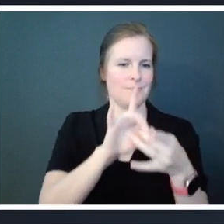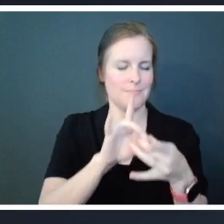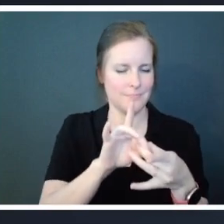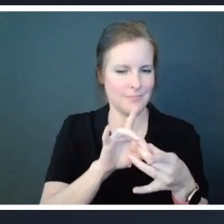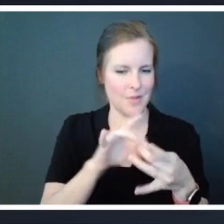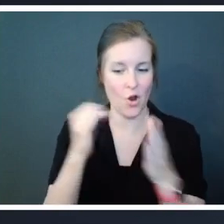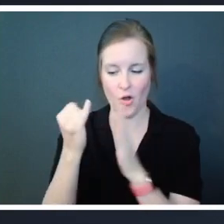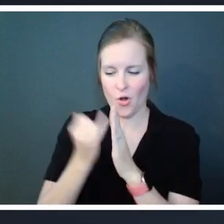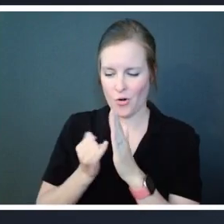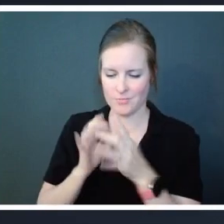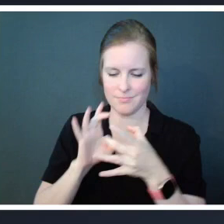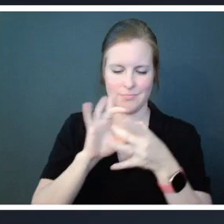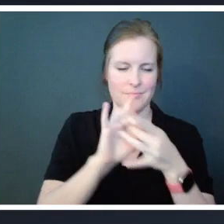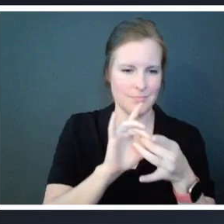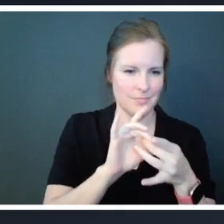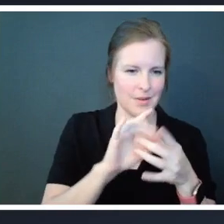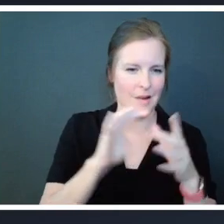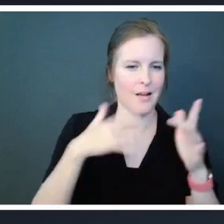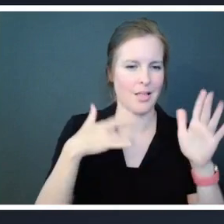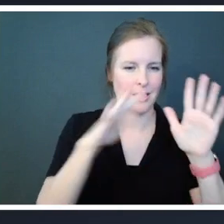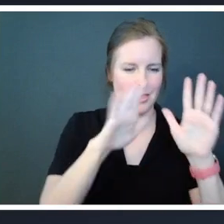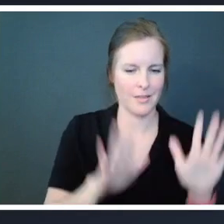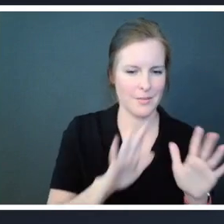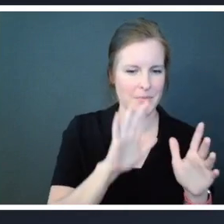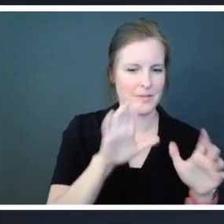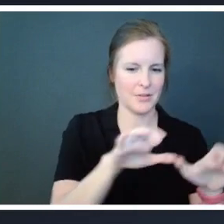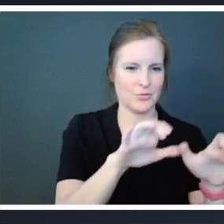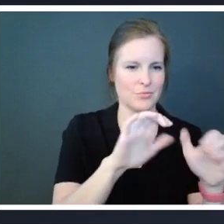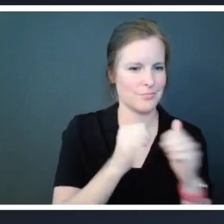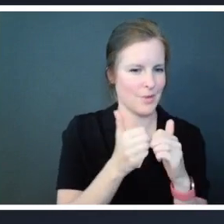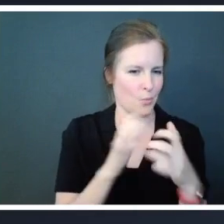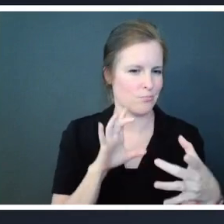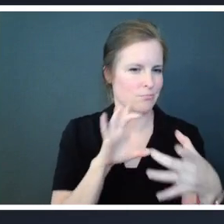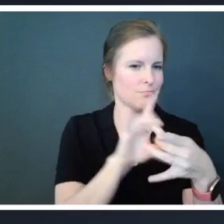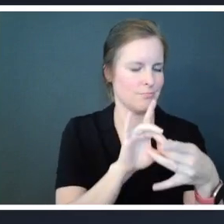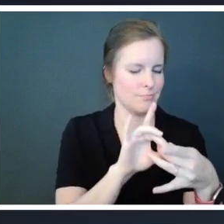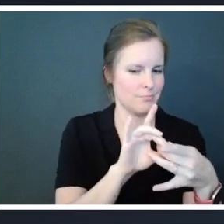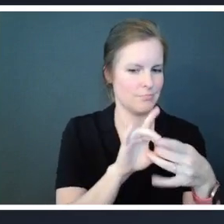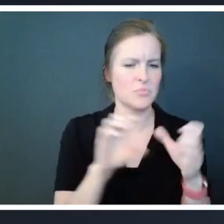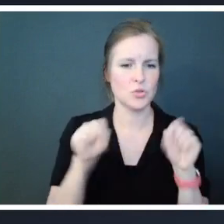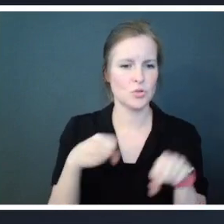These techniques can be used and modified in classrooms and other institutions.